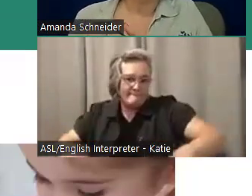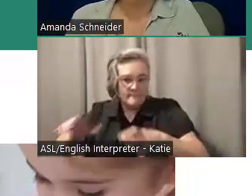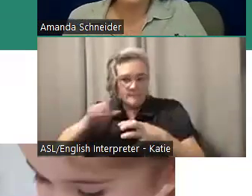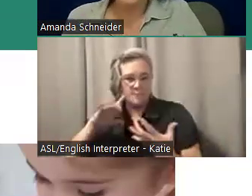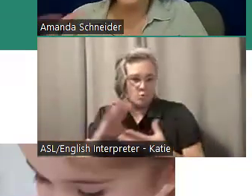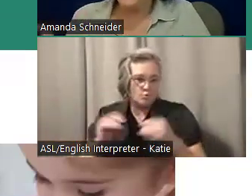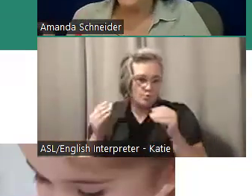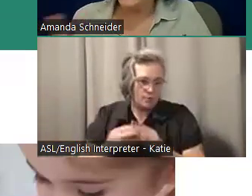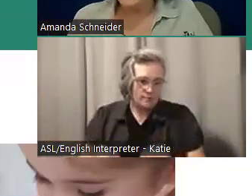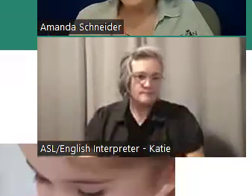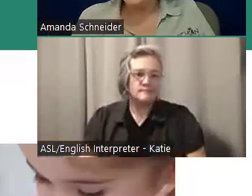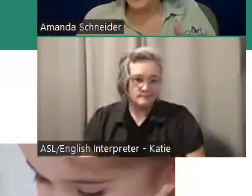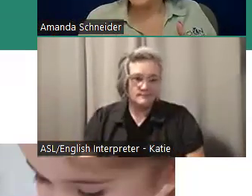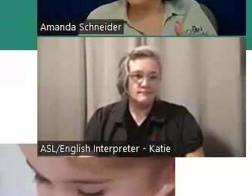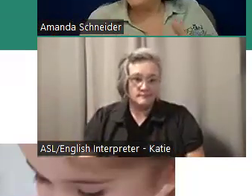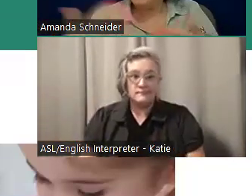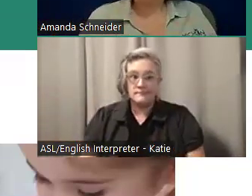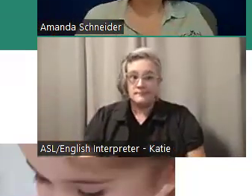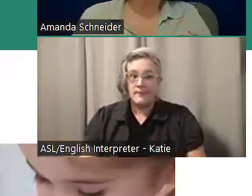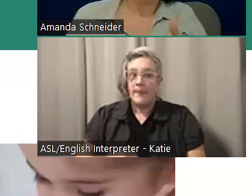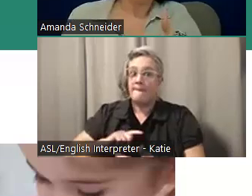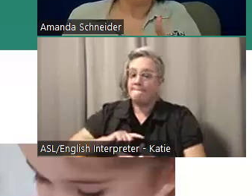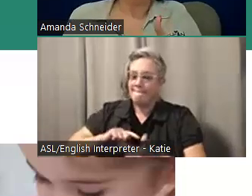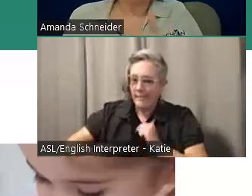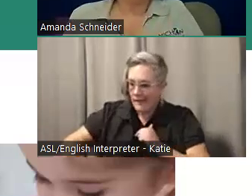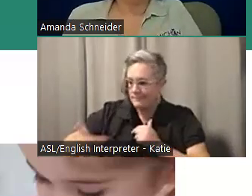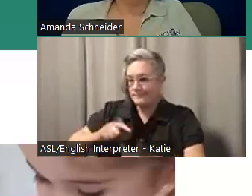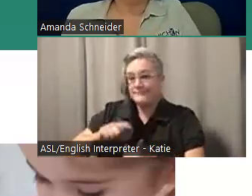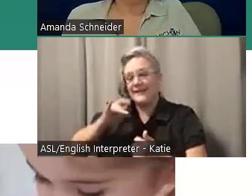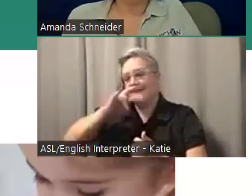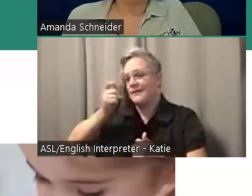Um, taking turns with your child, who may be a little bit older, um,